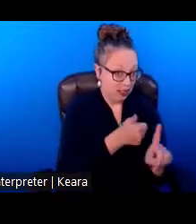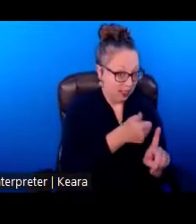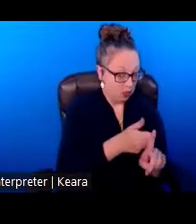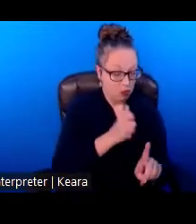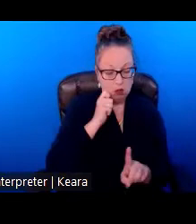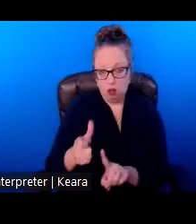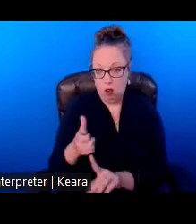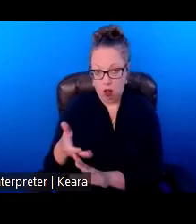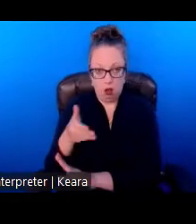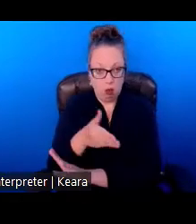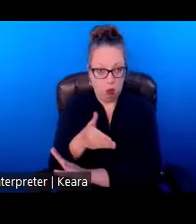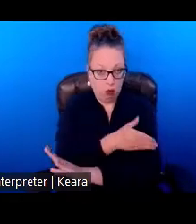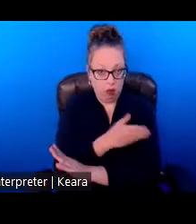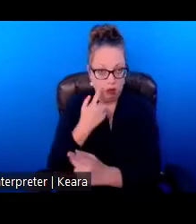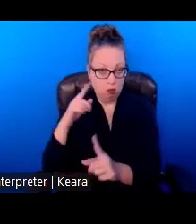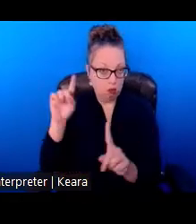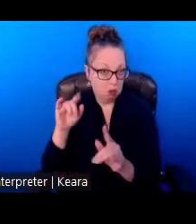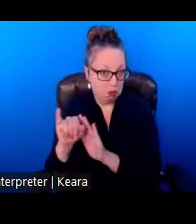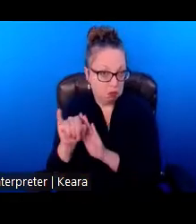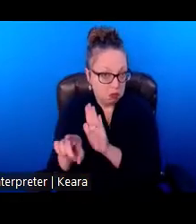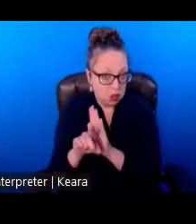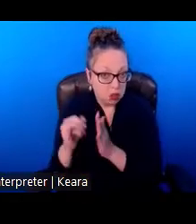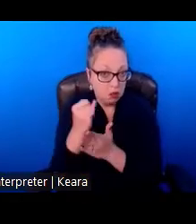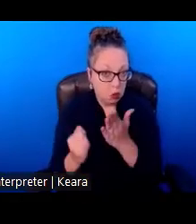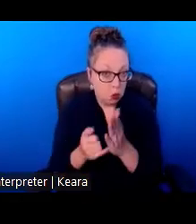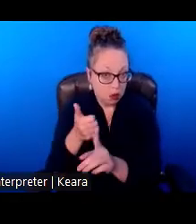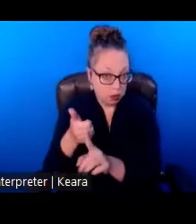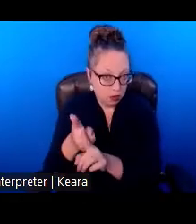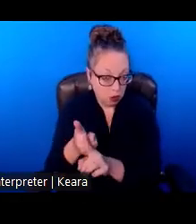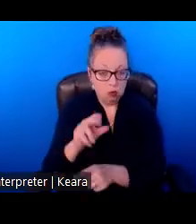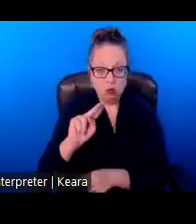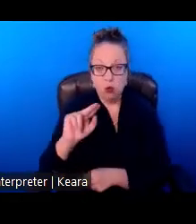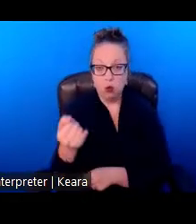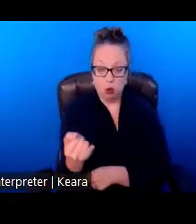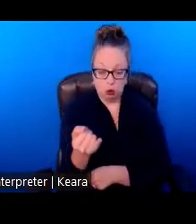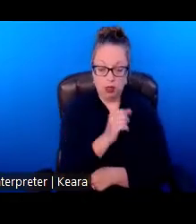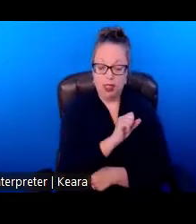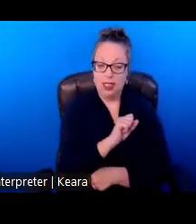identity of the artist, the New Jersey State Council on the Arts has made the application